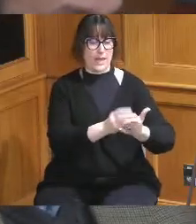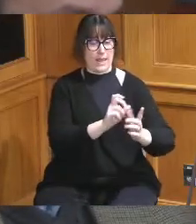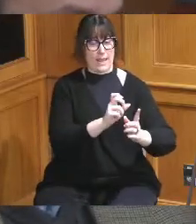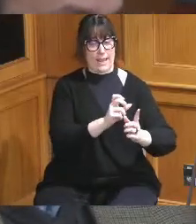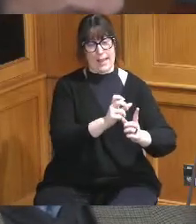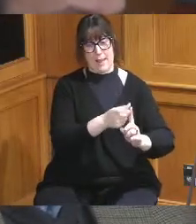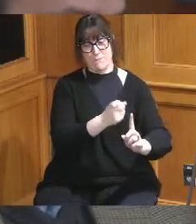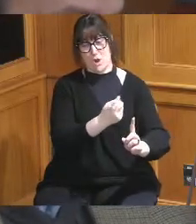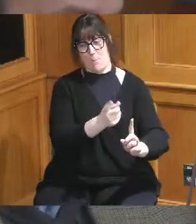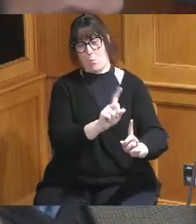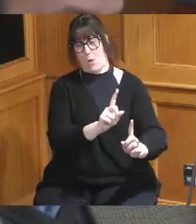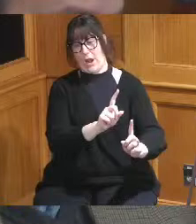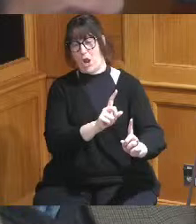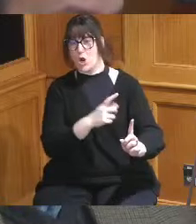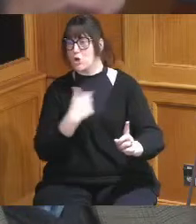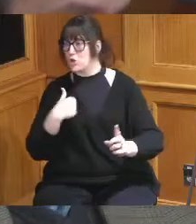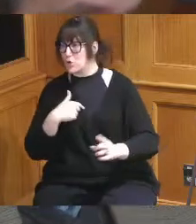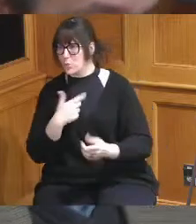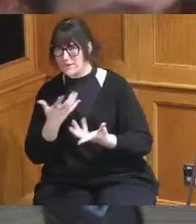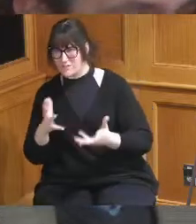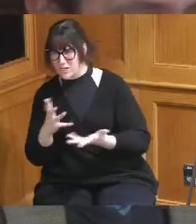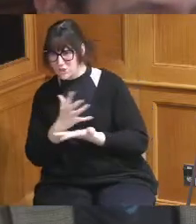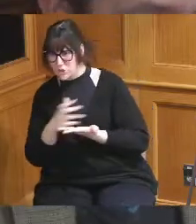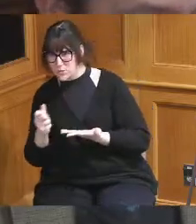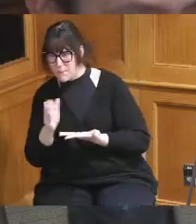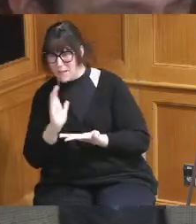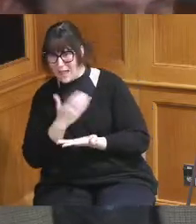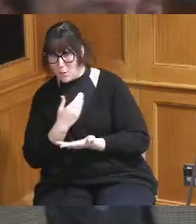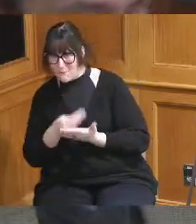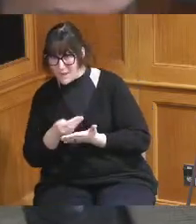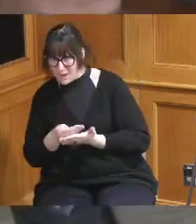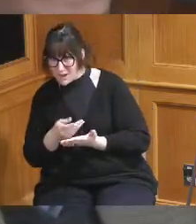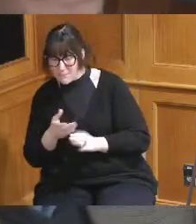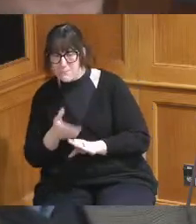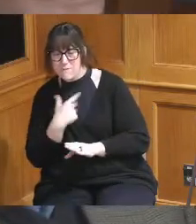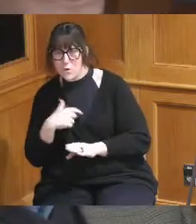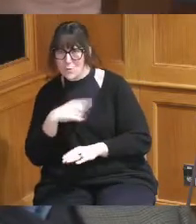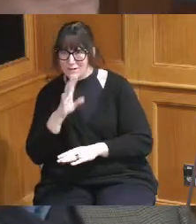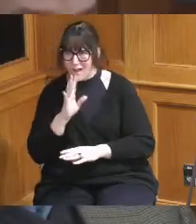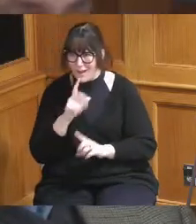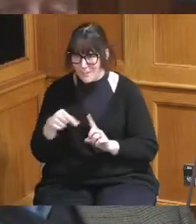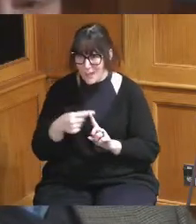we did we use the money we already have before we start talking about new money we've got money